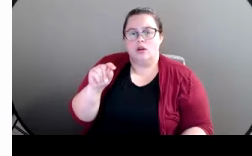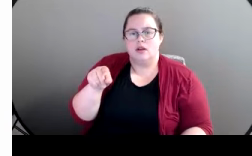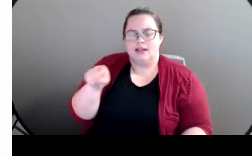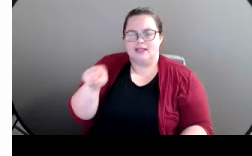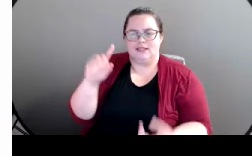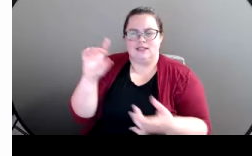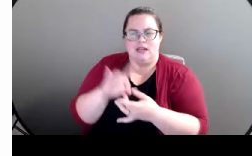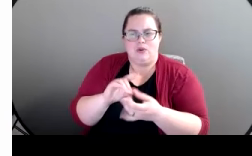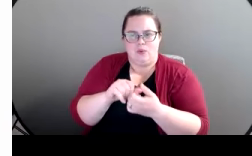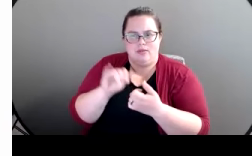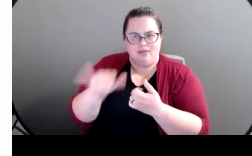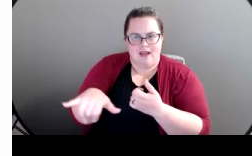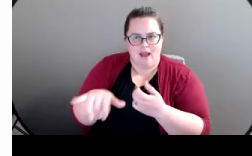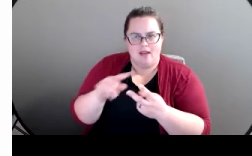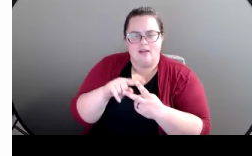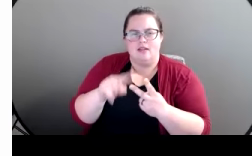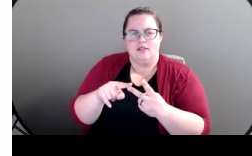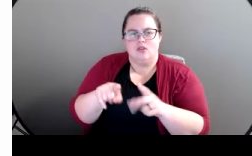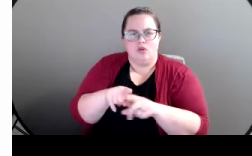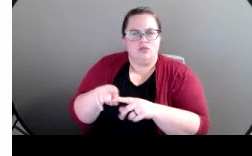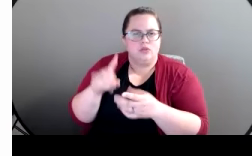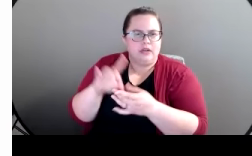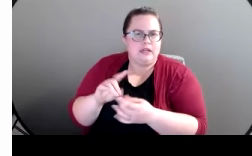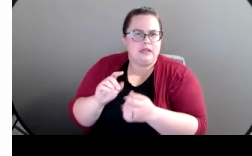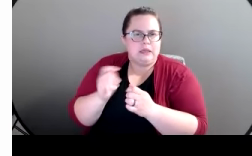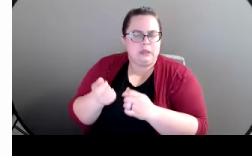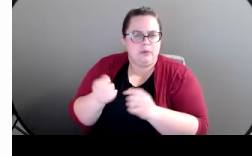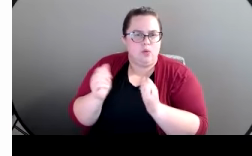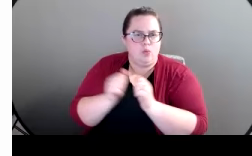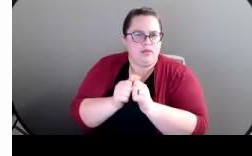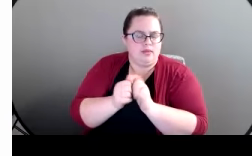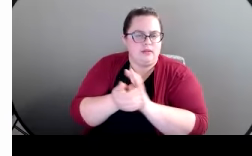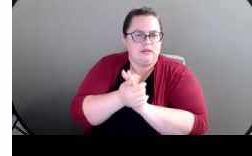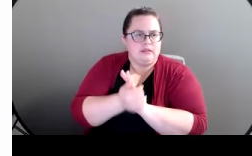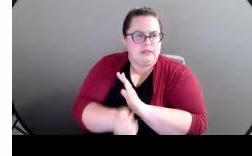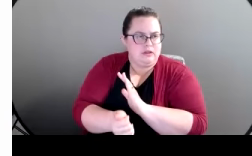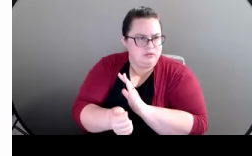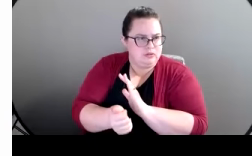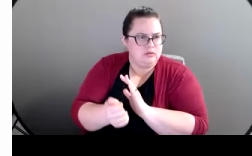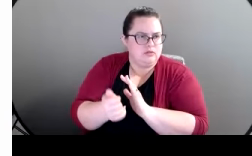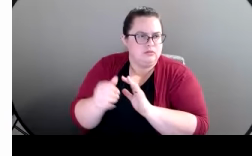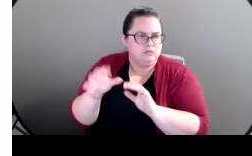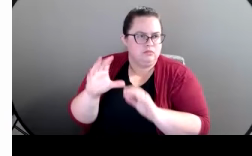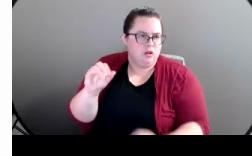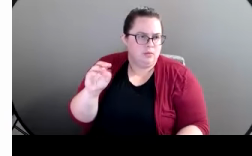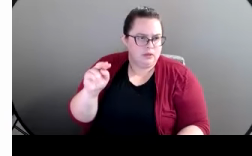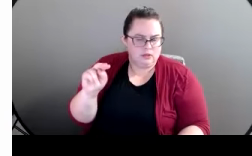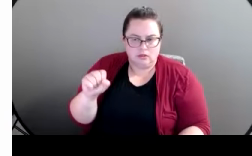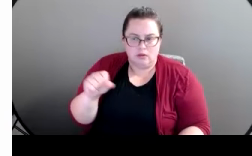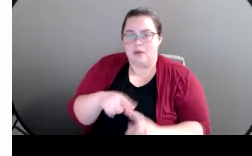It's also connected a little bit to Skills Commons. But this is, repository referatory to.